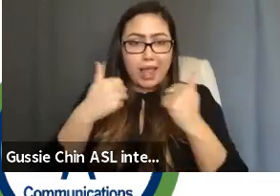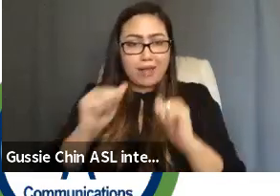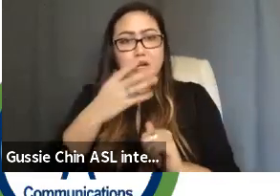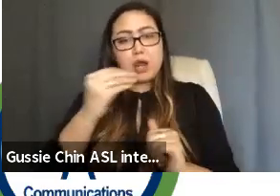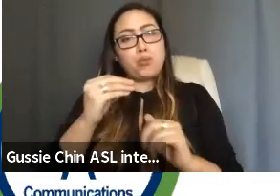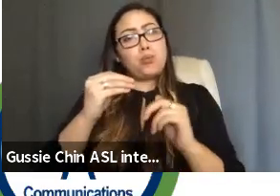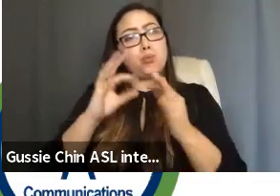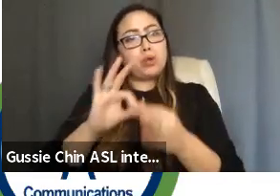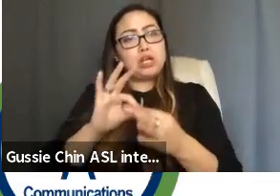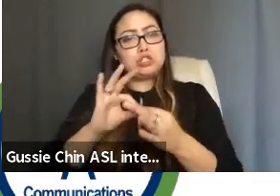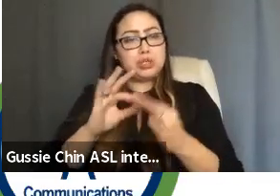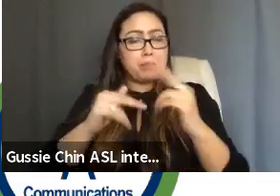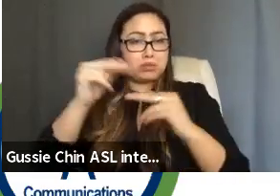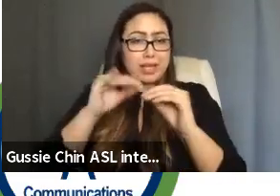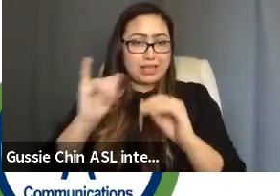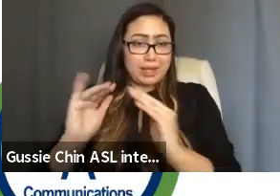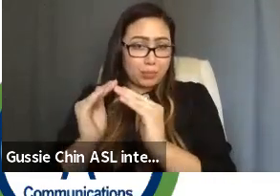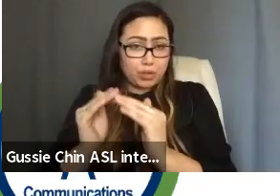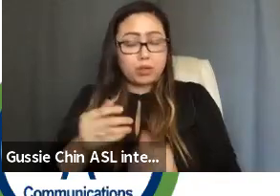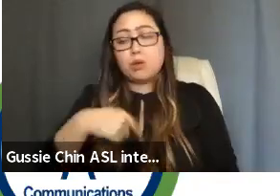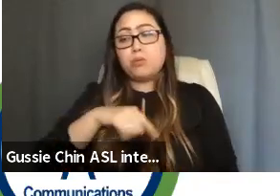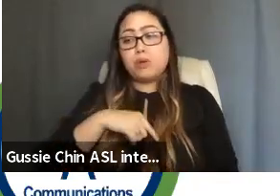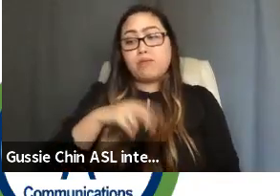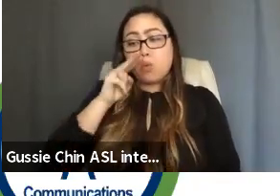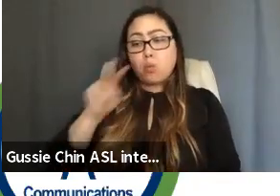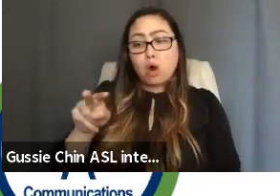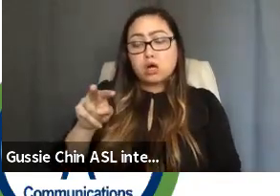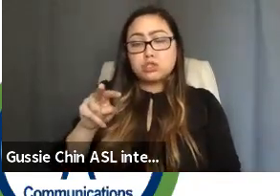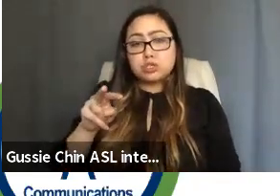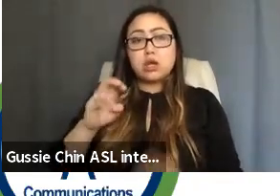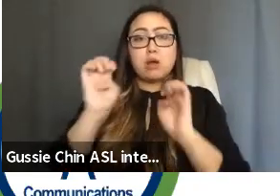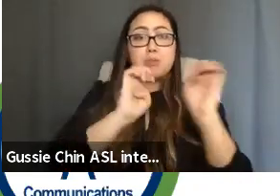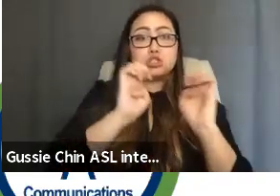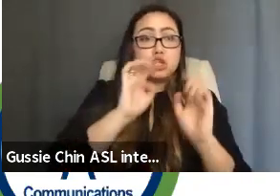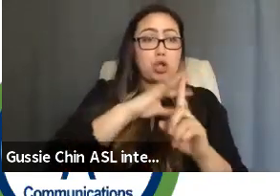in community. We have watched the emergency culture shift from vulnerable populations